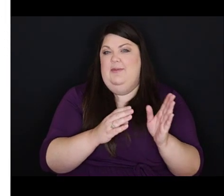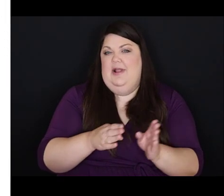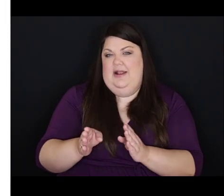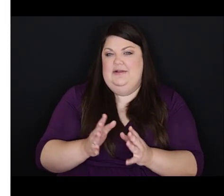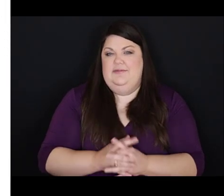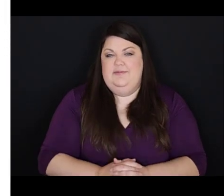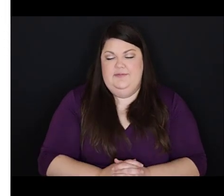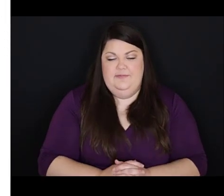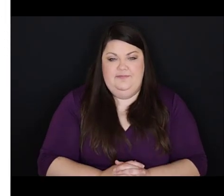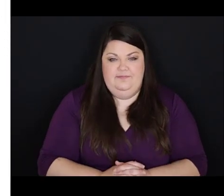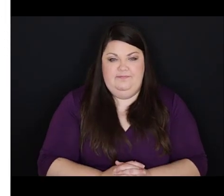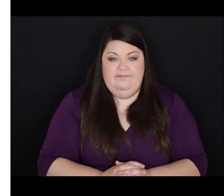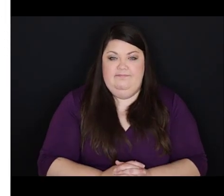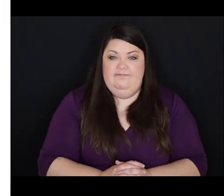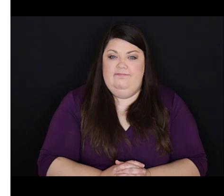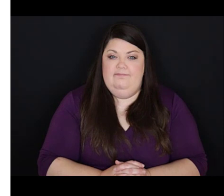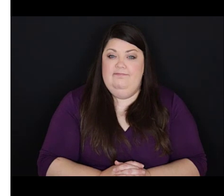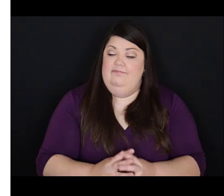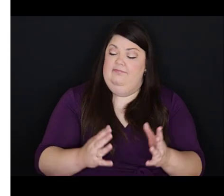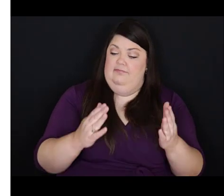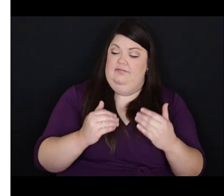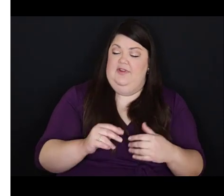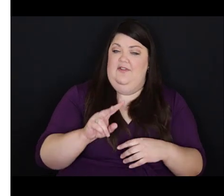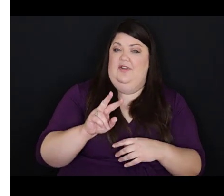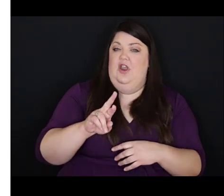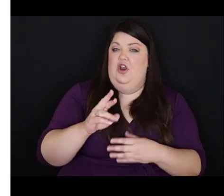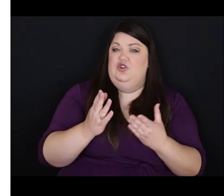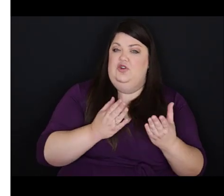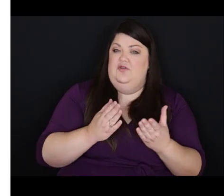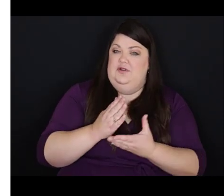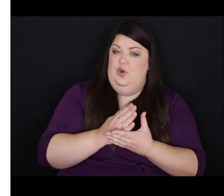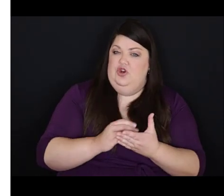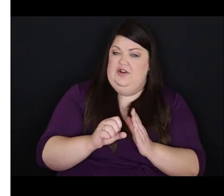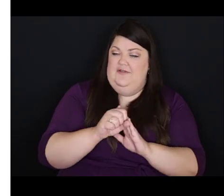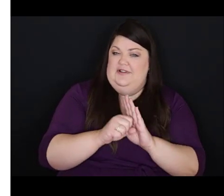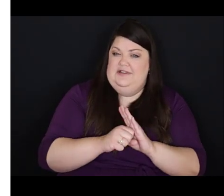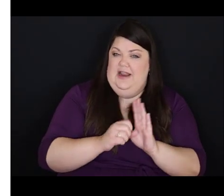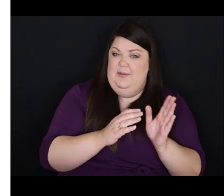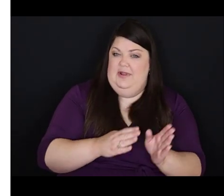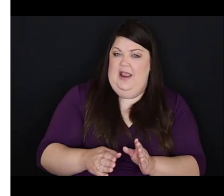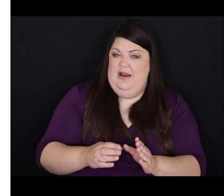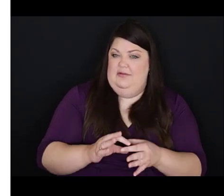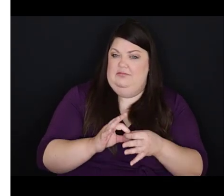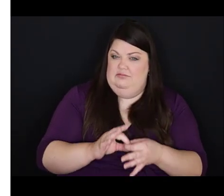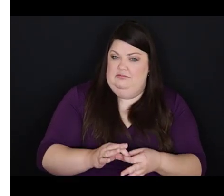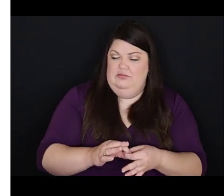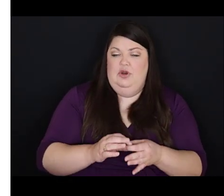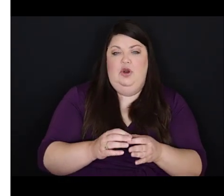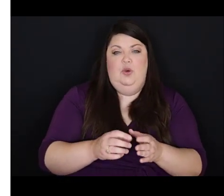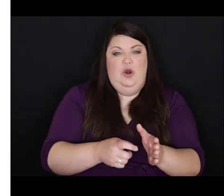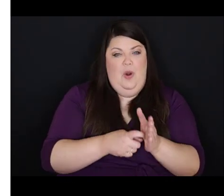Moving on to the VR Services Portion of the State Plan, regarding required submission and updates.